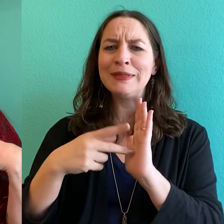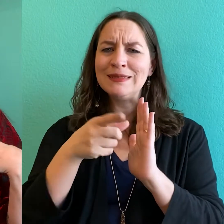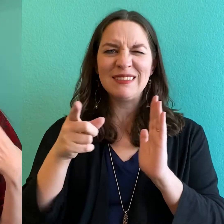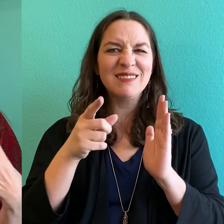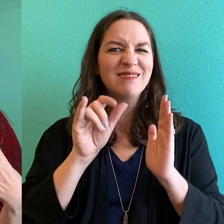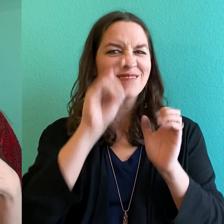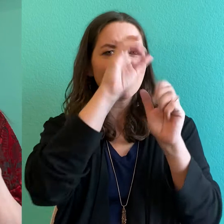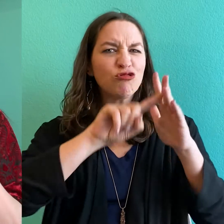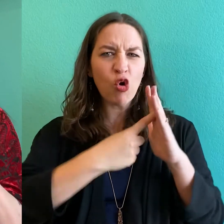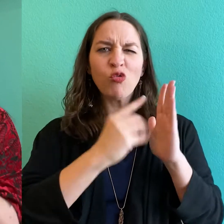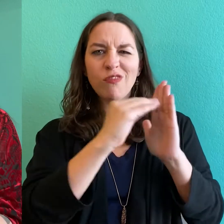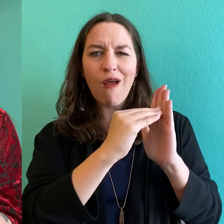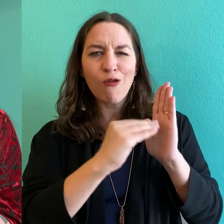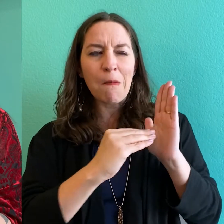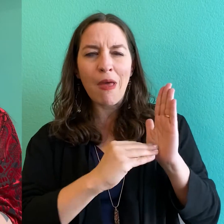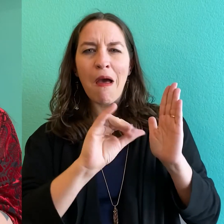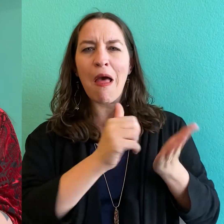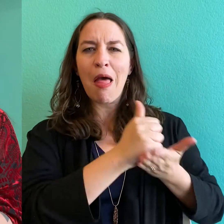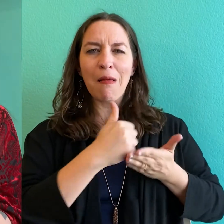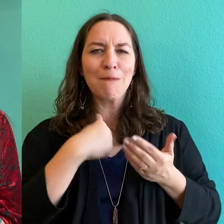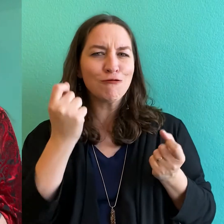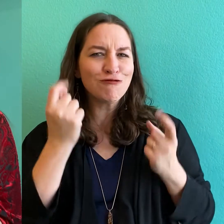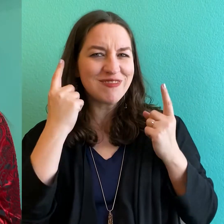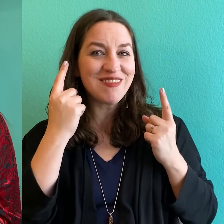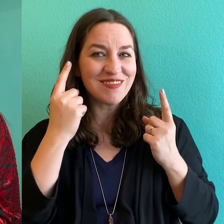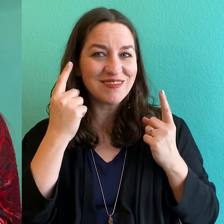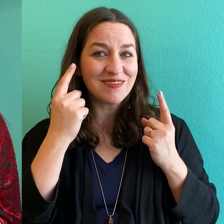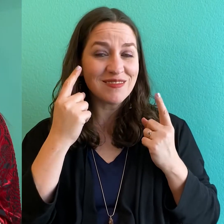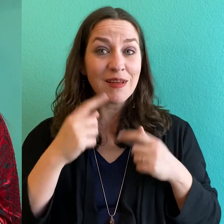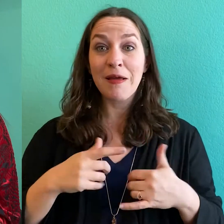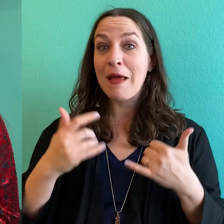you're documenting things or putting things down in your journal to help you understand better. And next week we're